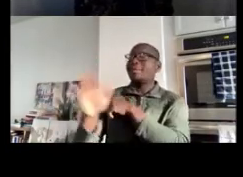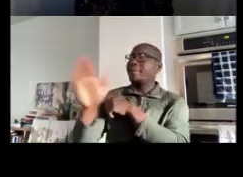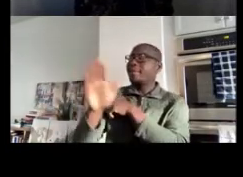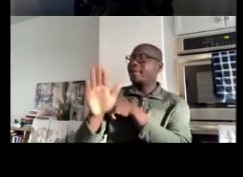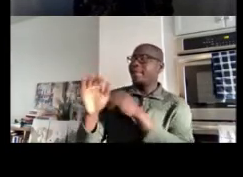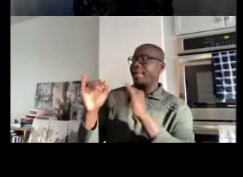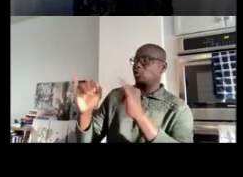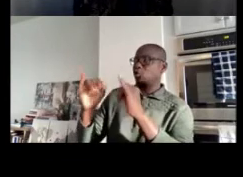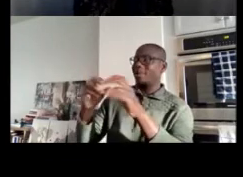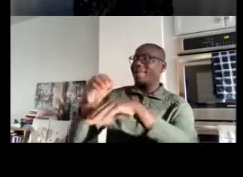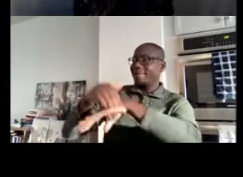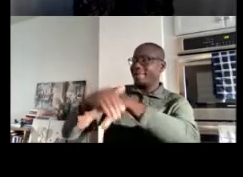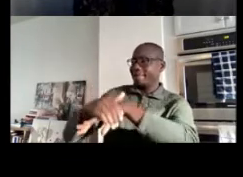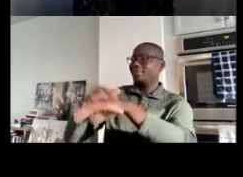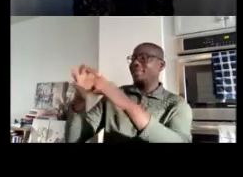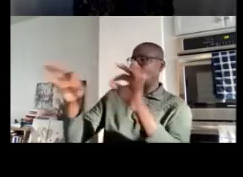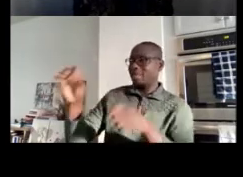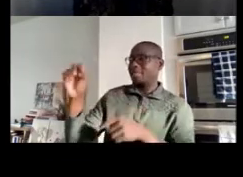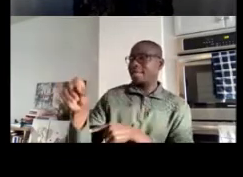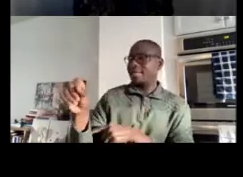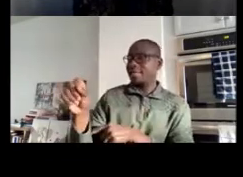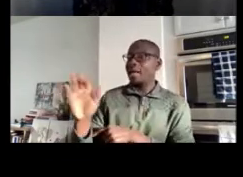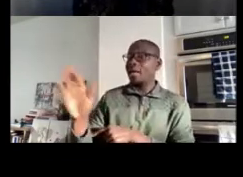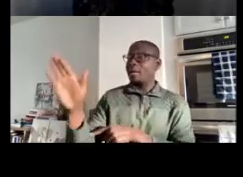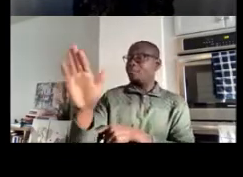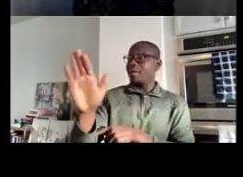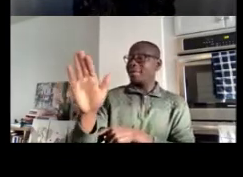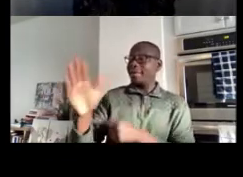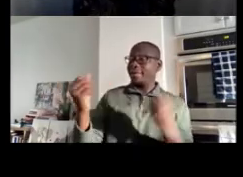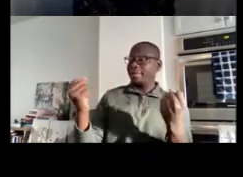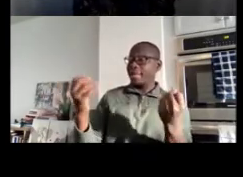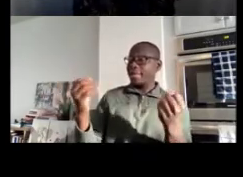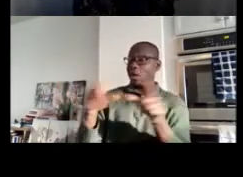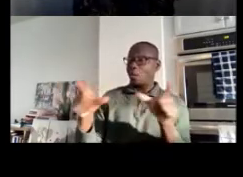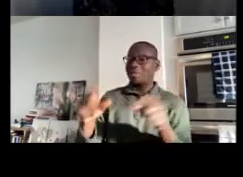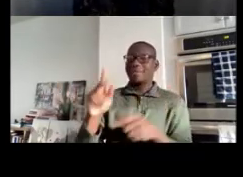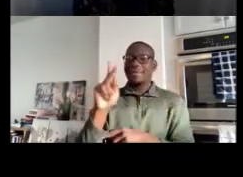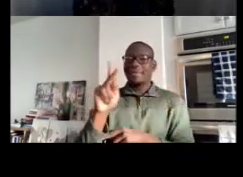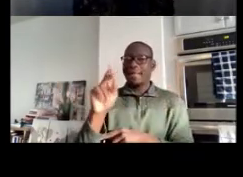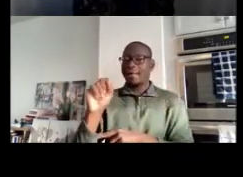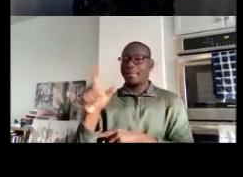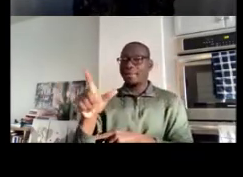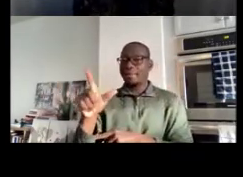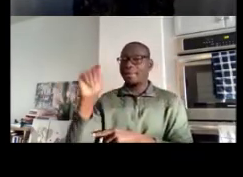student from Kenya, in Kenya, they may be completely competent in Kenyan sign language